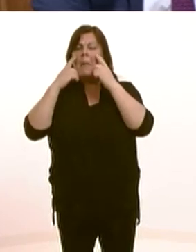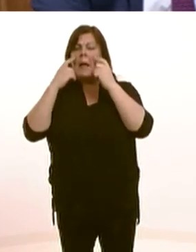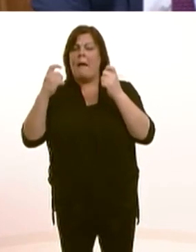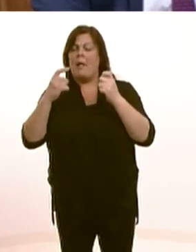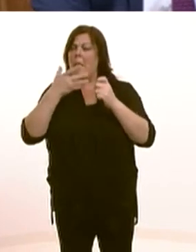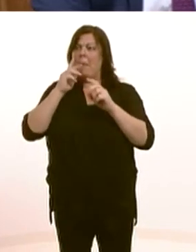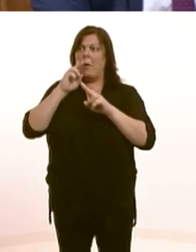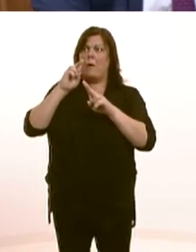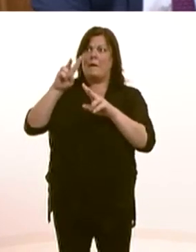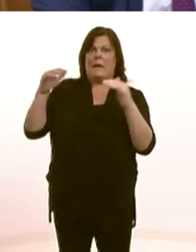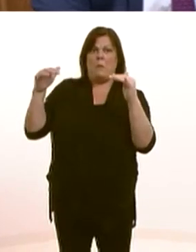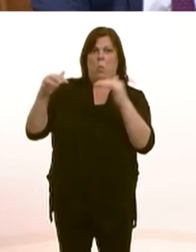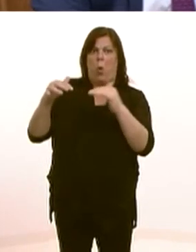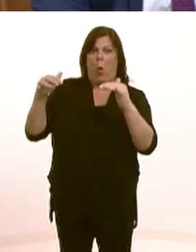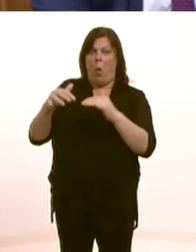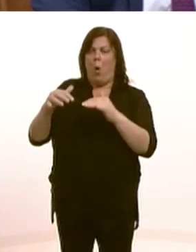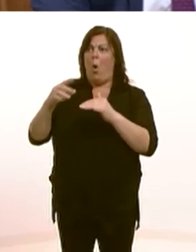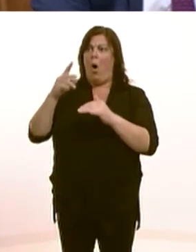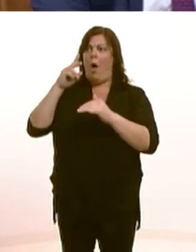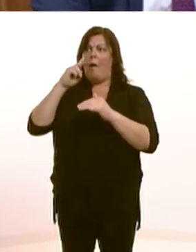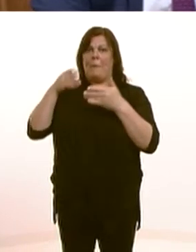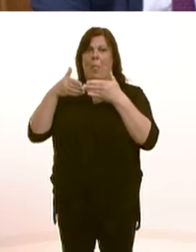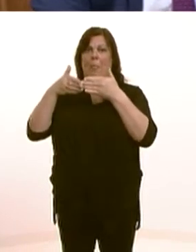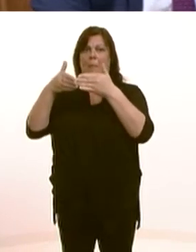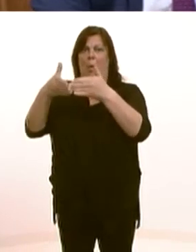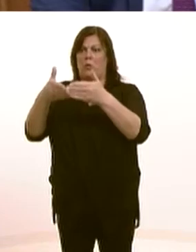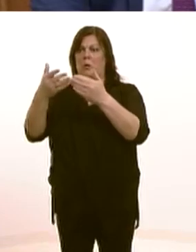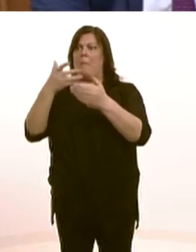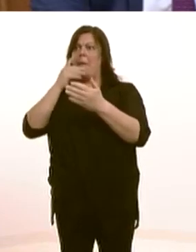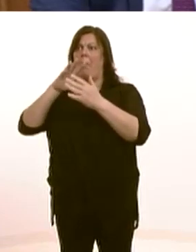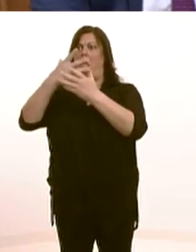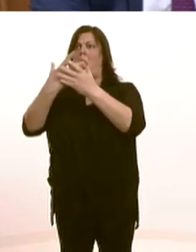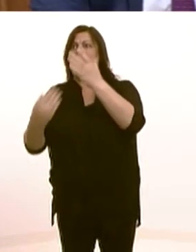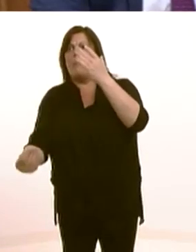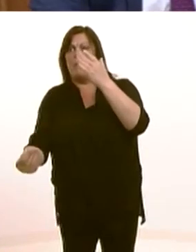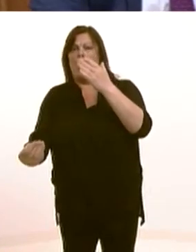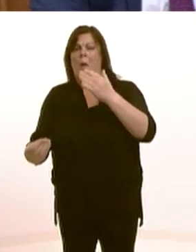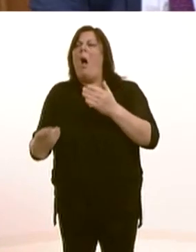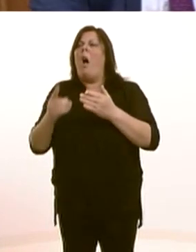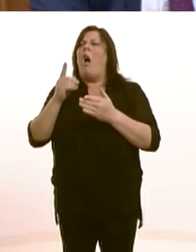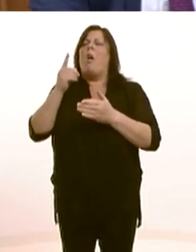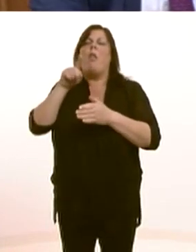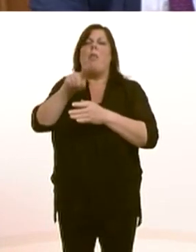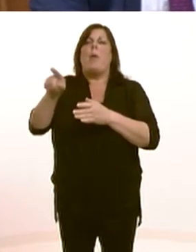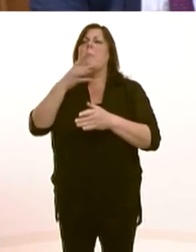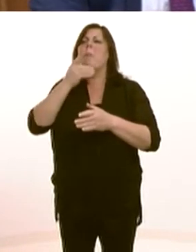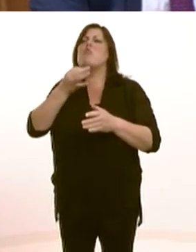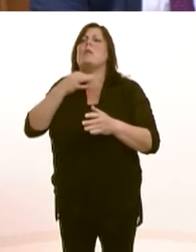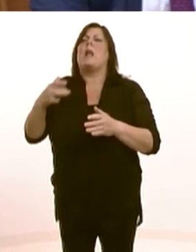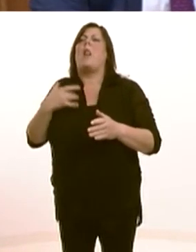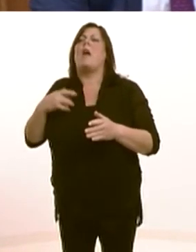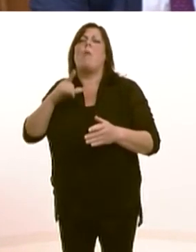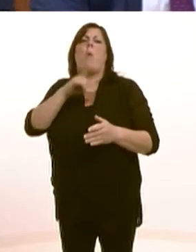and have seen people drown in the Aegean sea in the eastern Mediterranean somehow are simply looking for a better paid job.